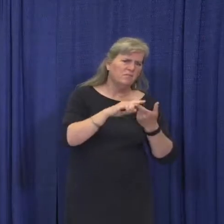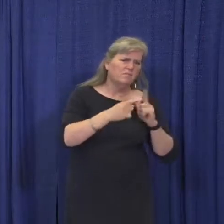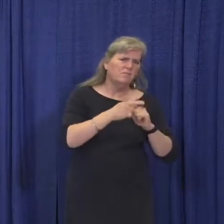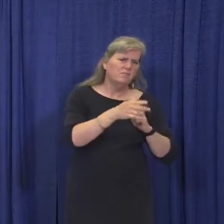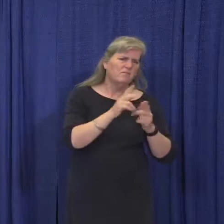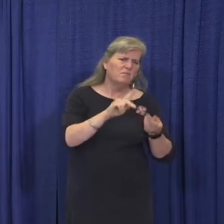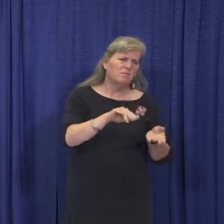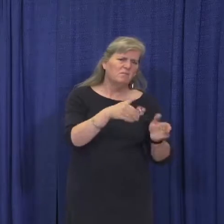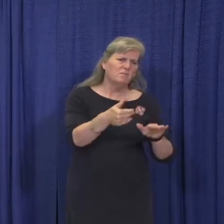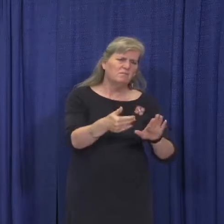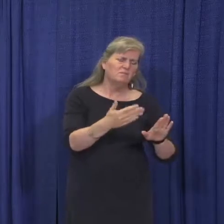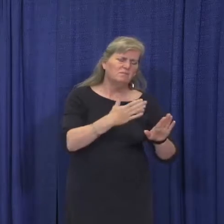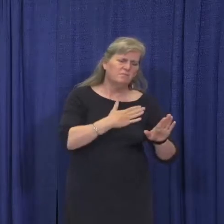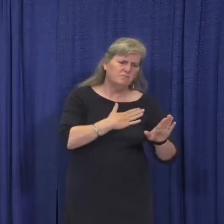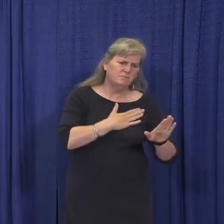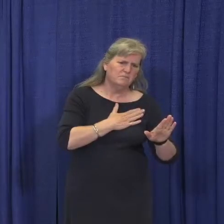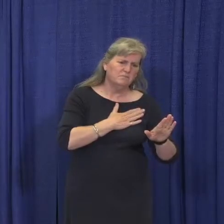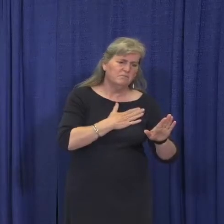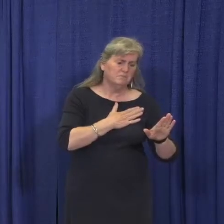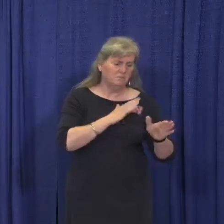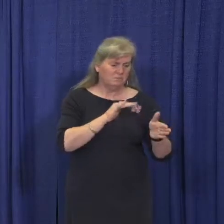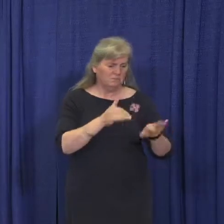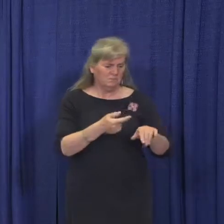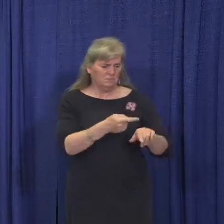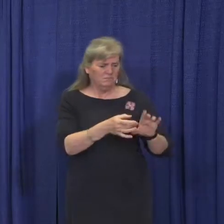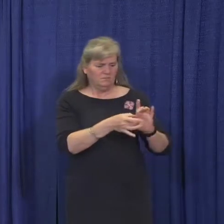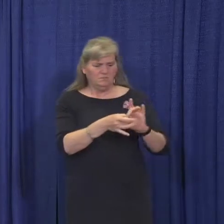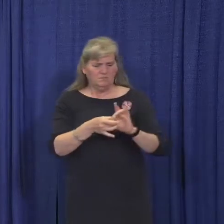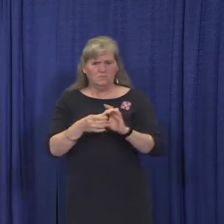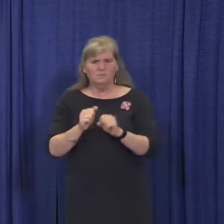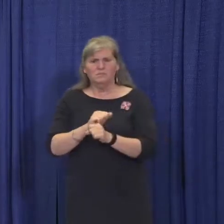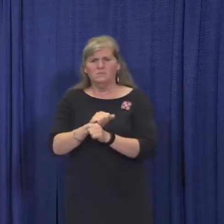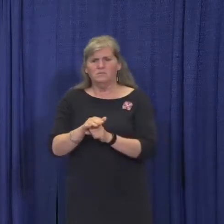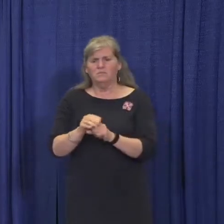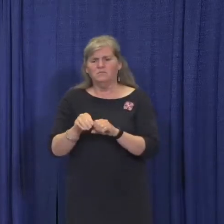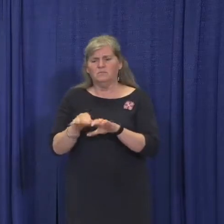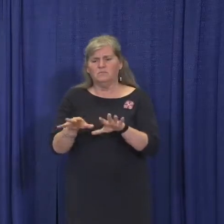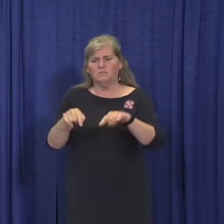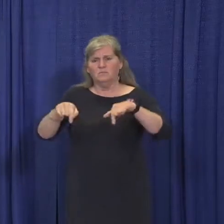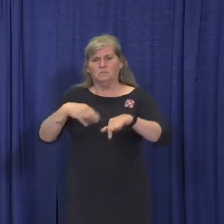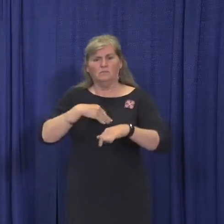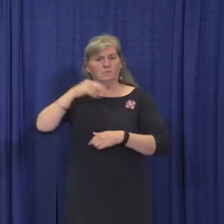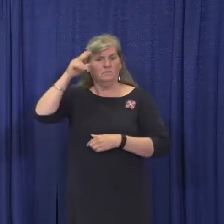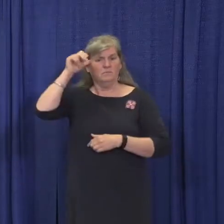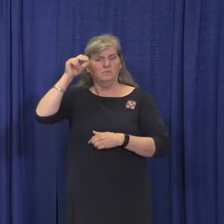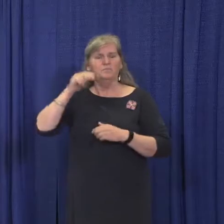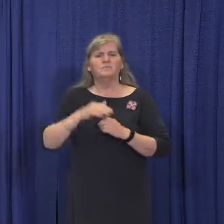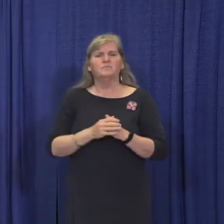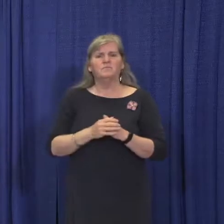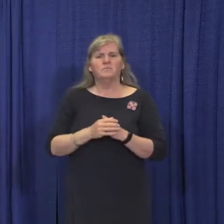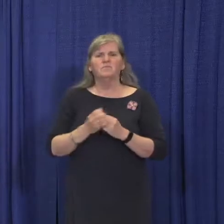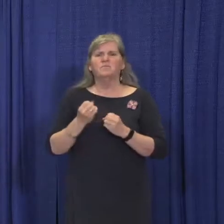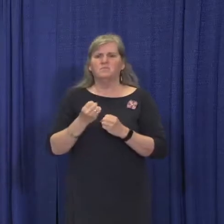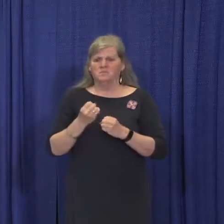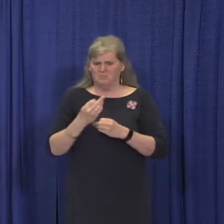friends. This death is connected to an outbreak and Whitehorse.